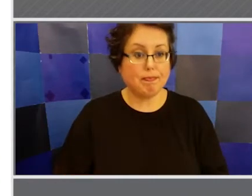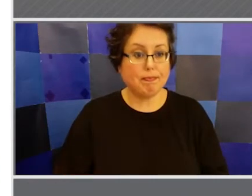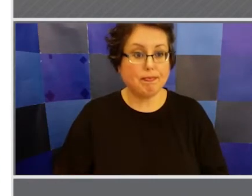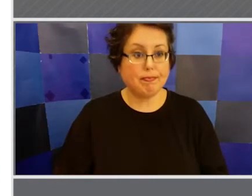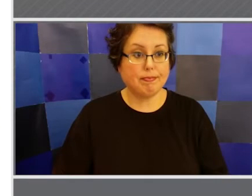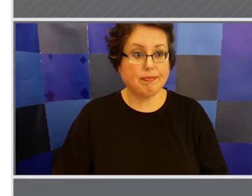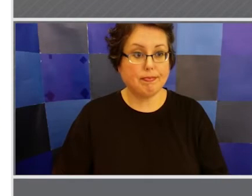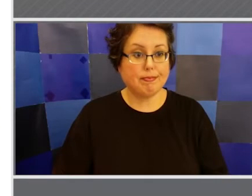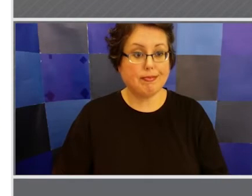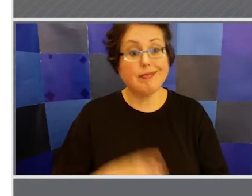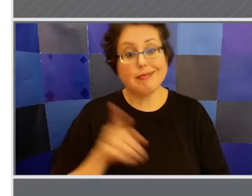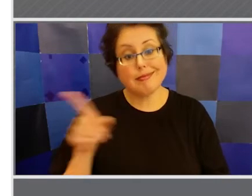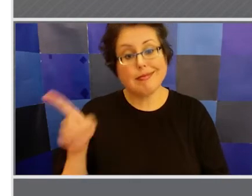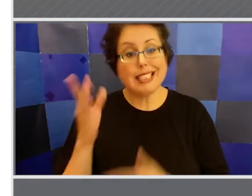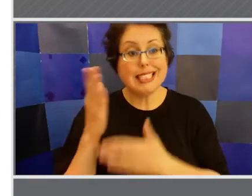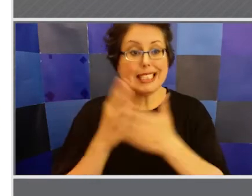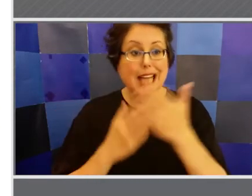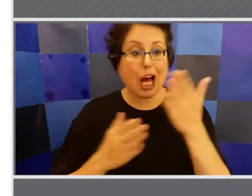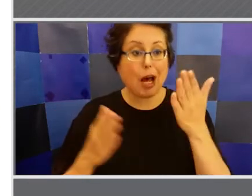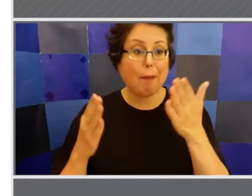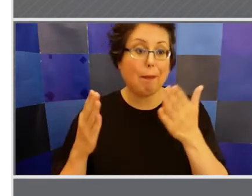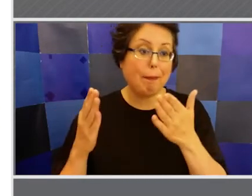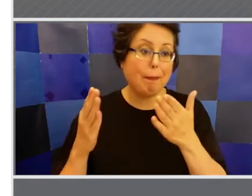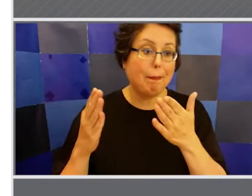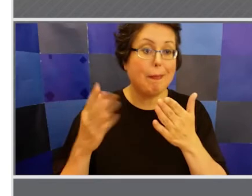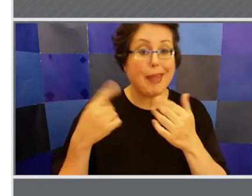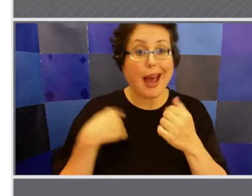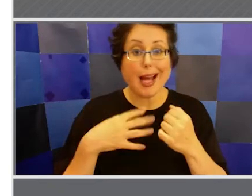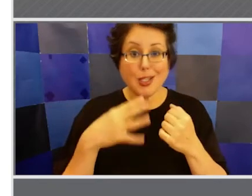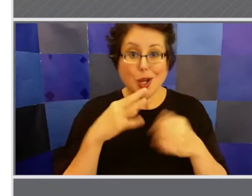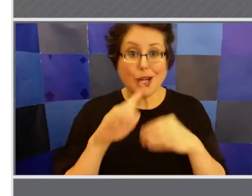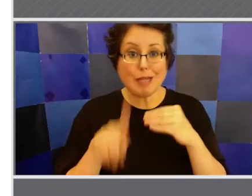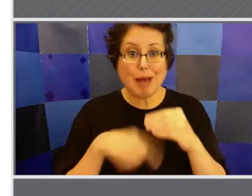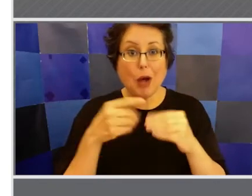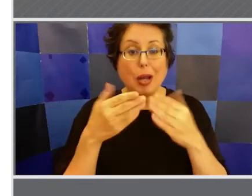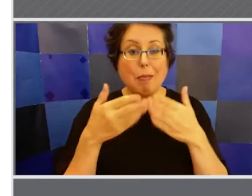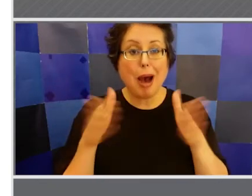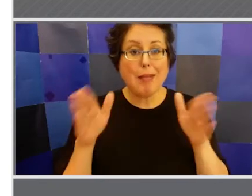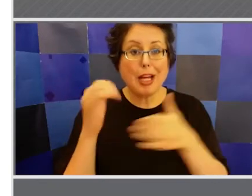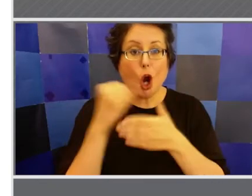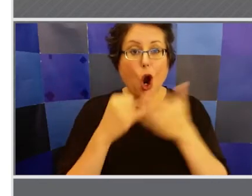And in some cases, like, you know like I stated around our public art and civic designed division.